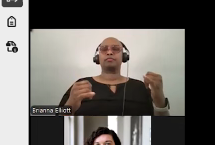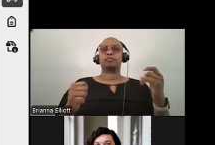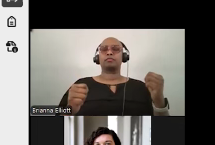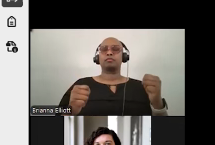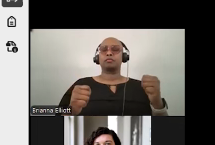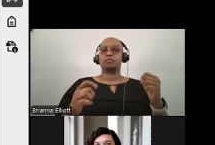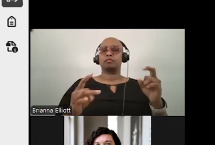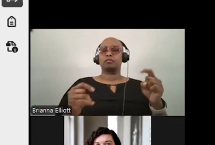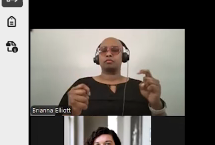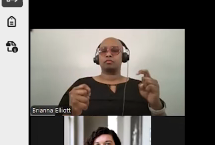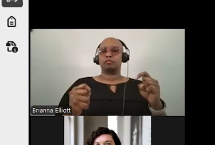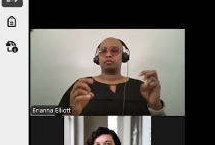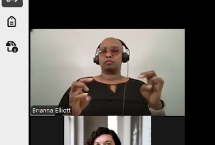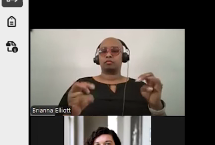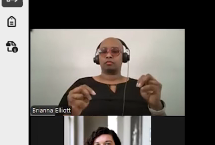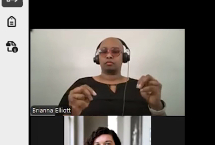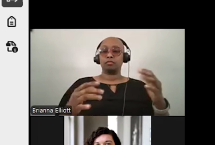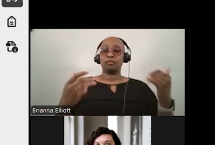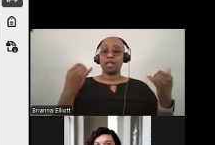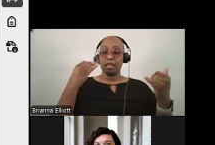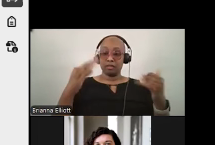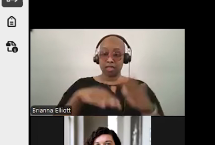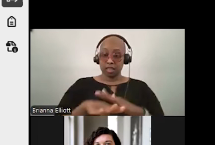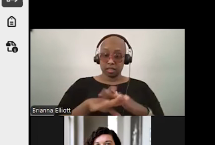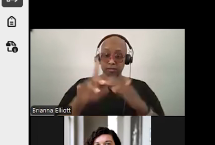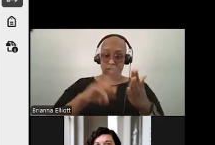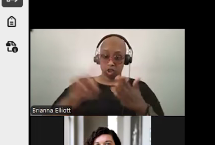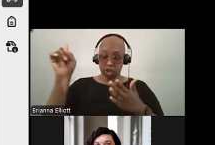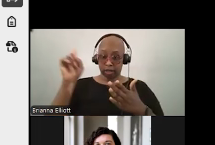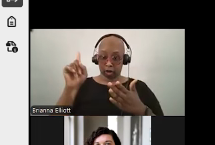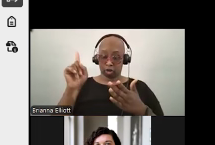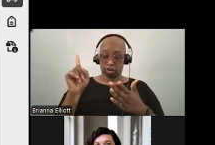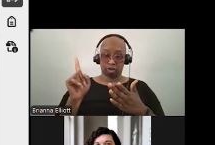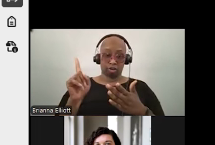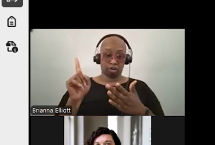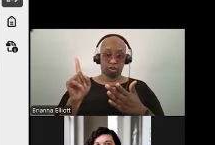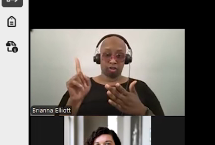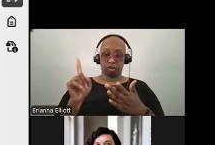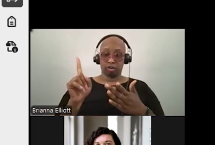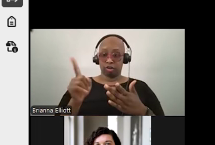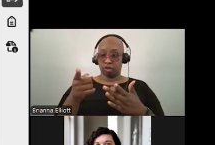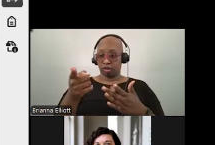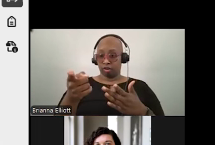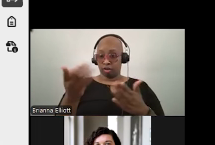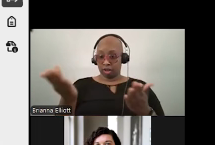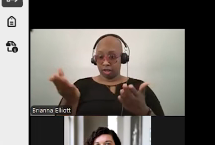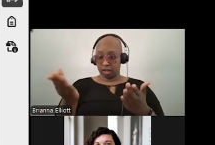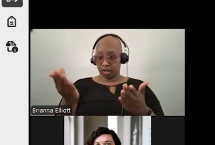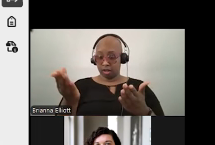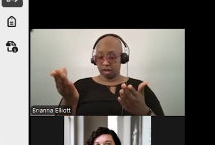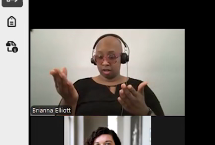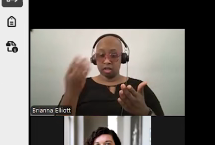and so now if we do our accessibility checker on this one, we can see if we have any issues on